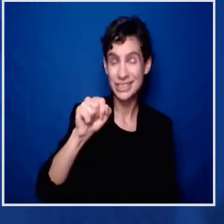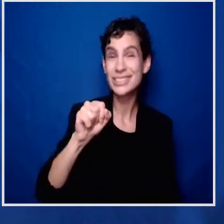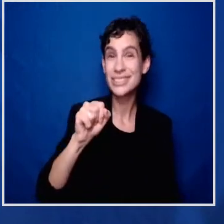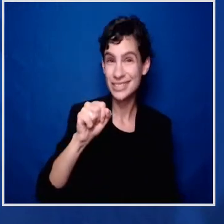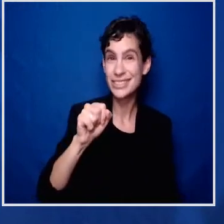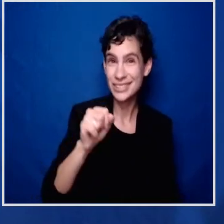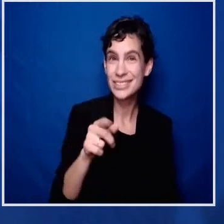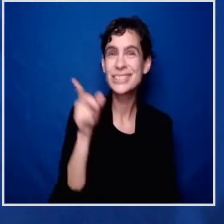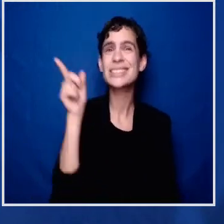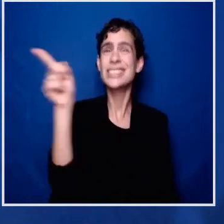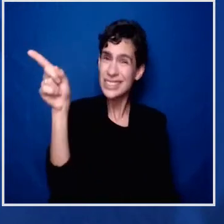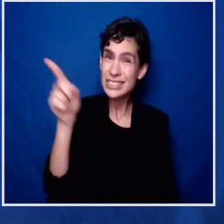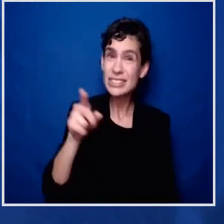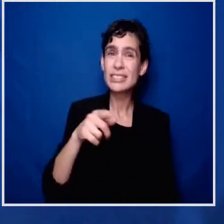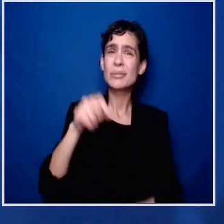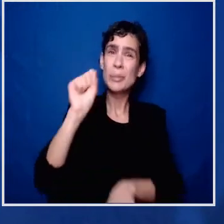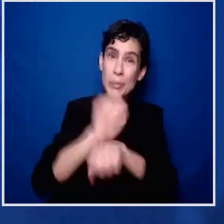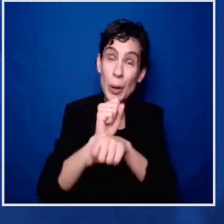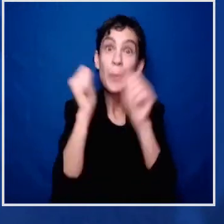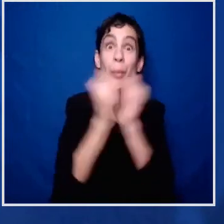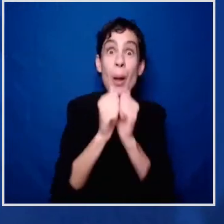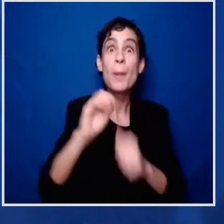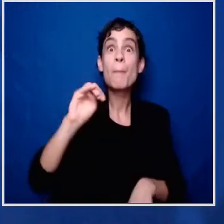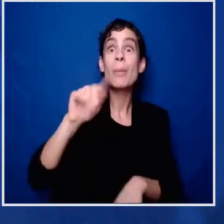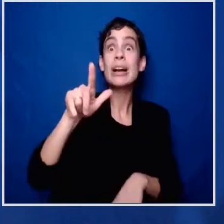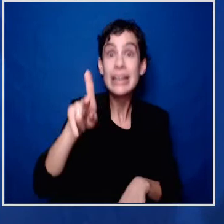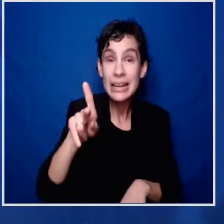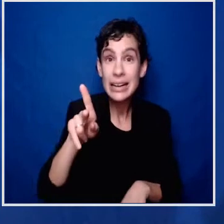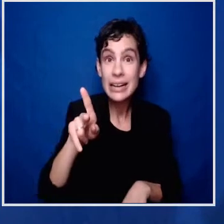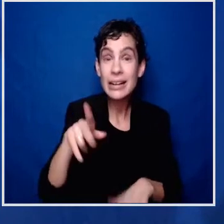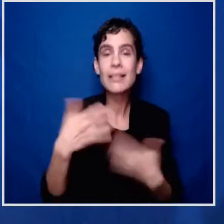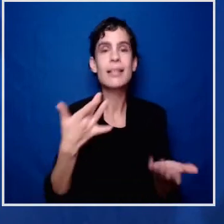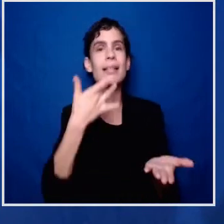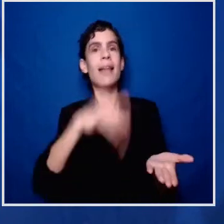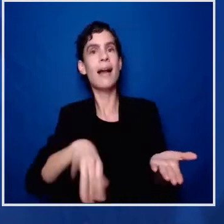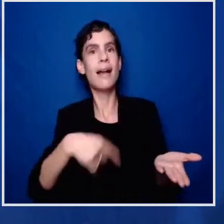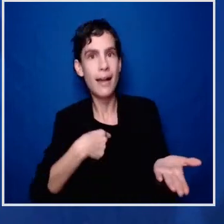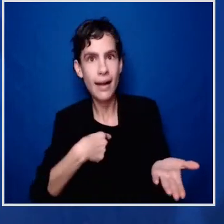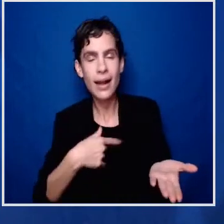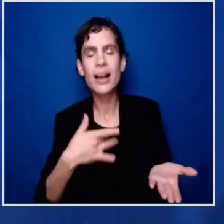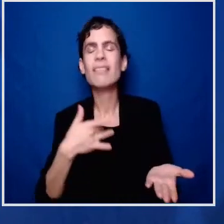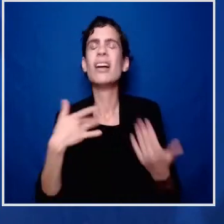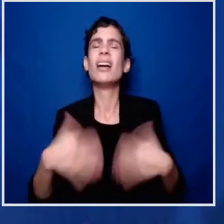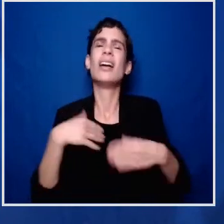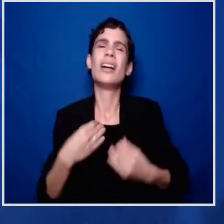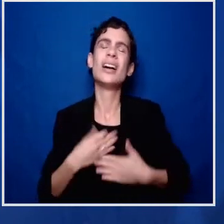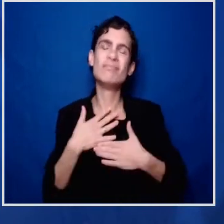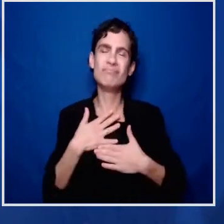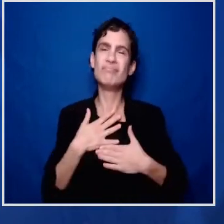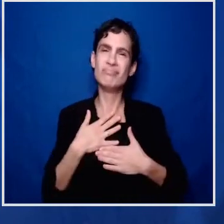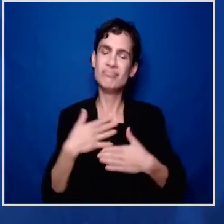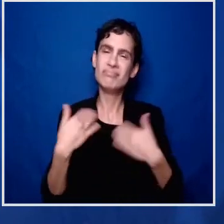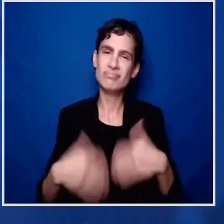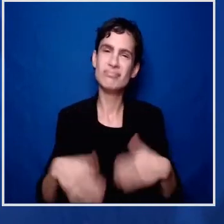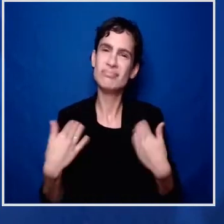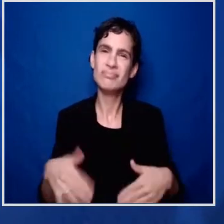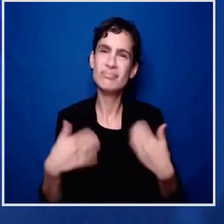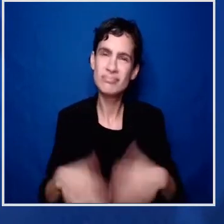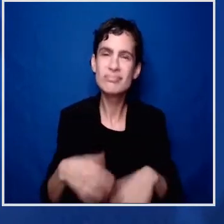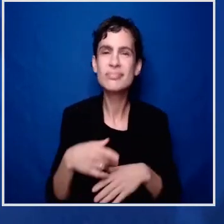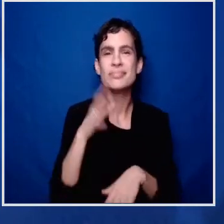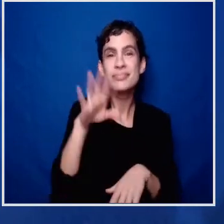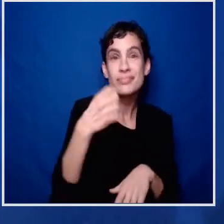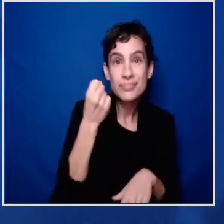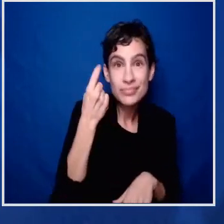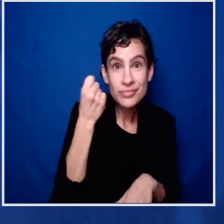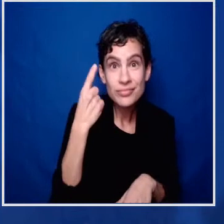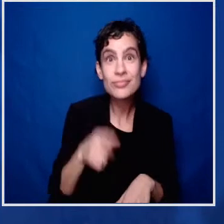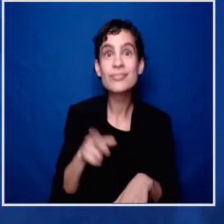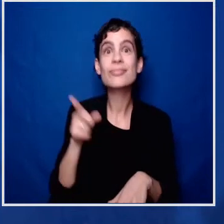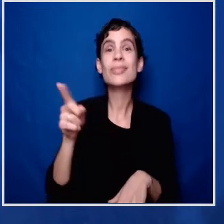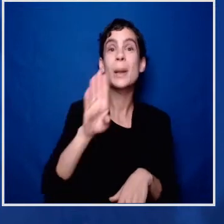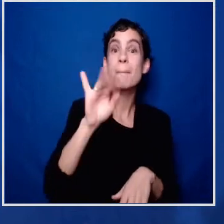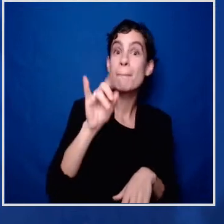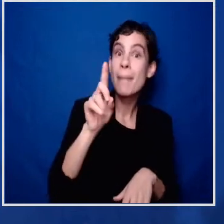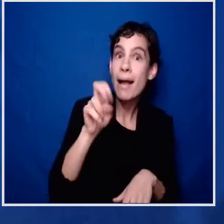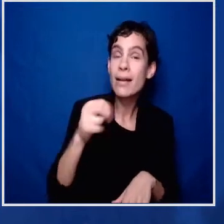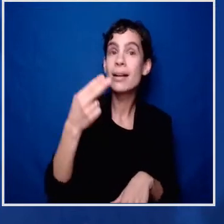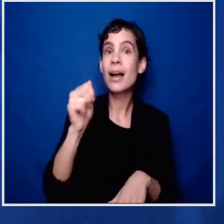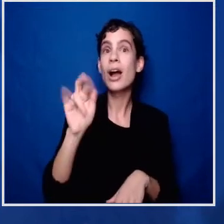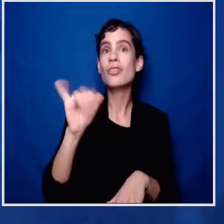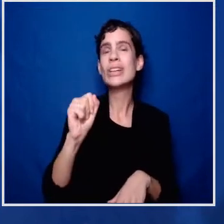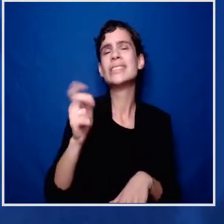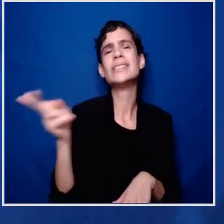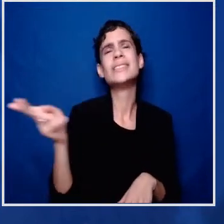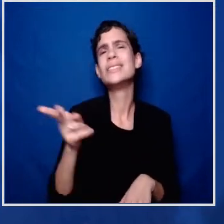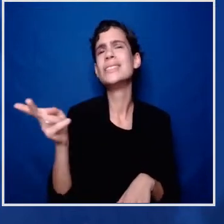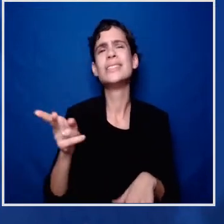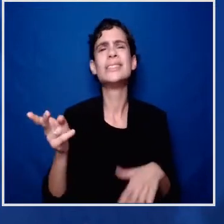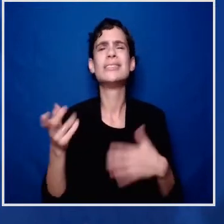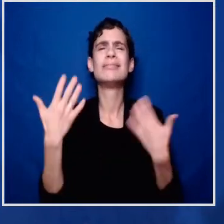SO THE CHOICE BEFORE US REMAINS.